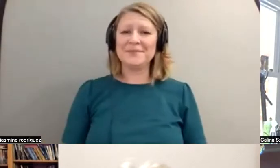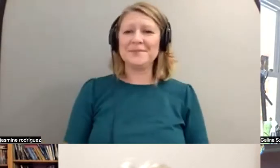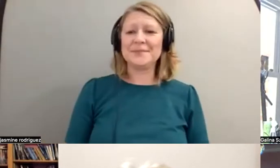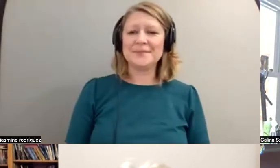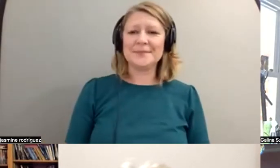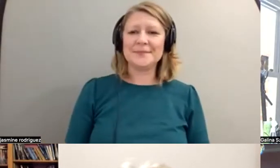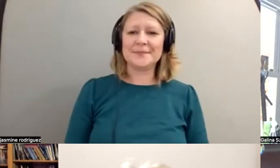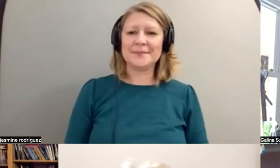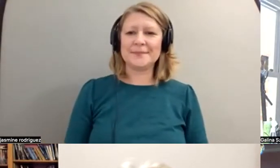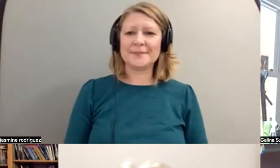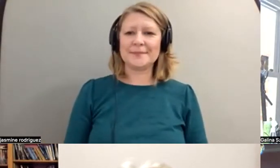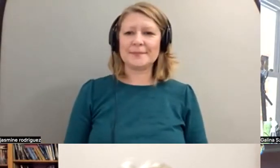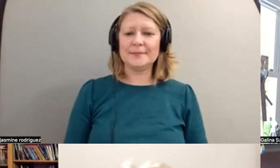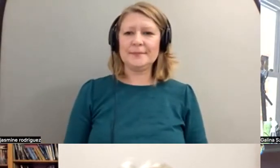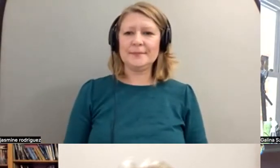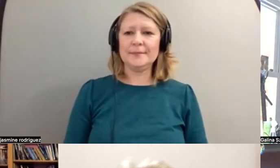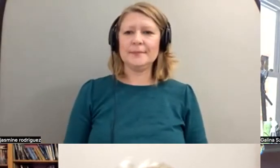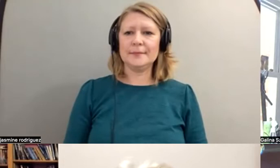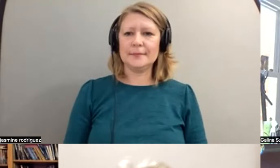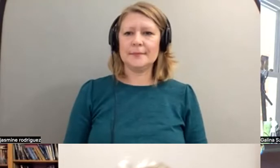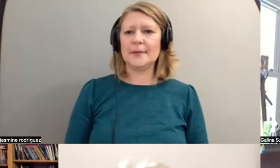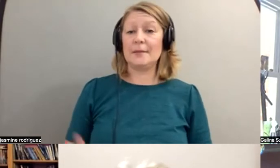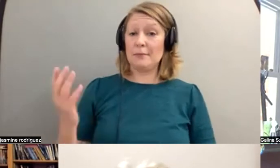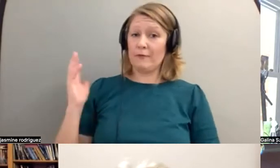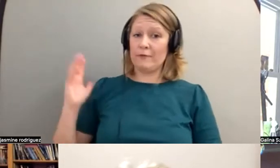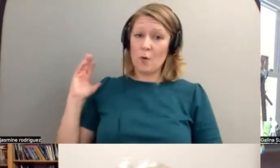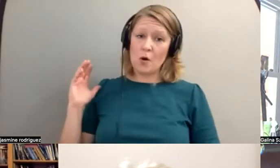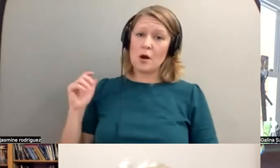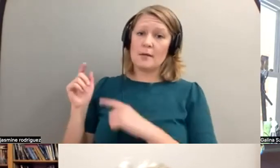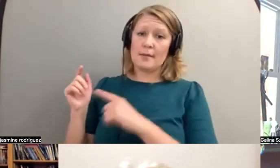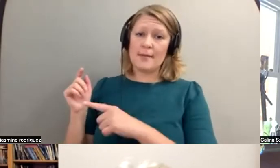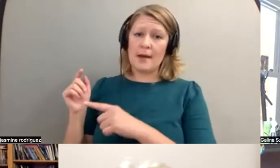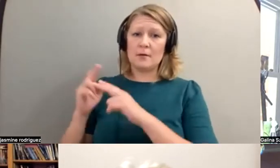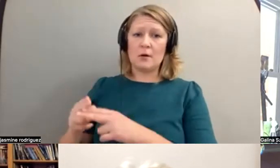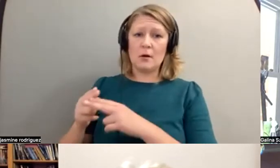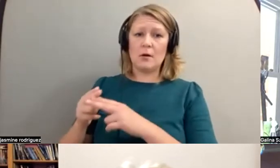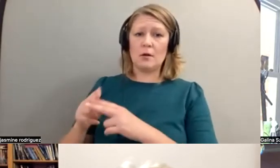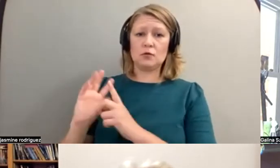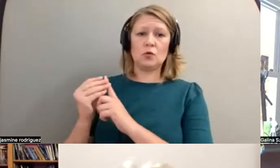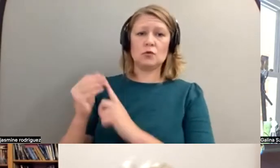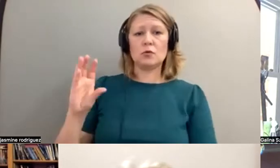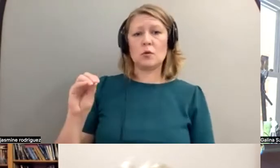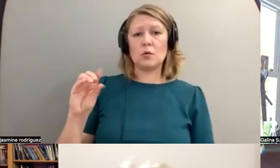collective culture, versus America is more individualistic.